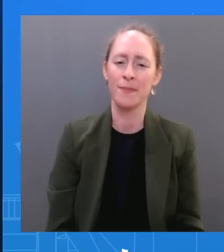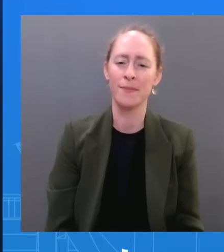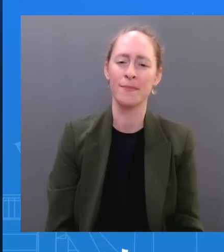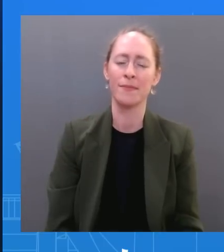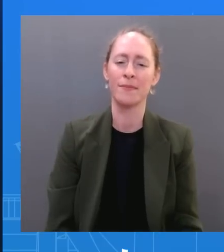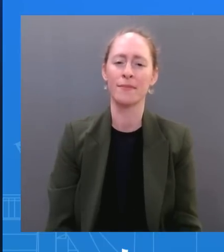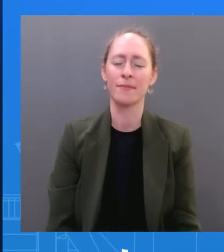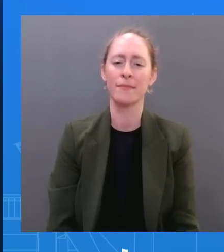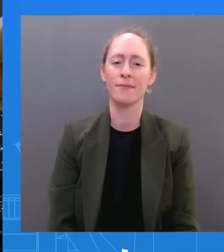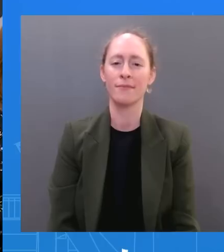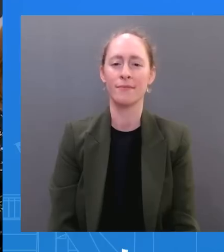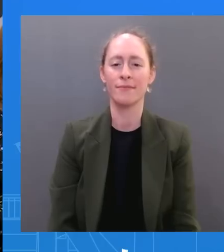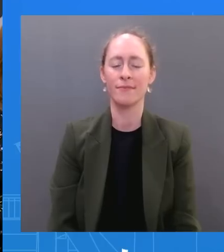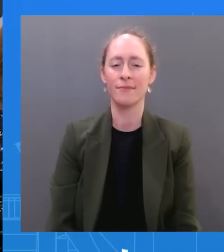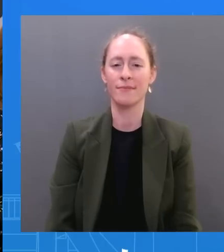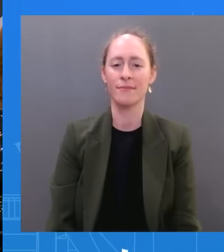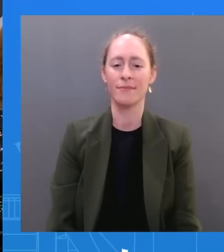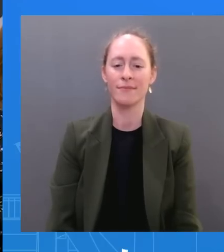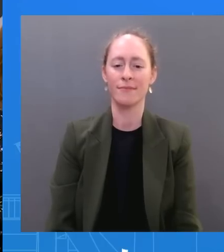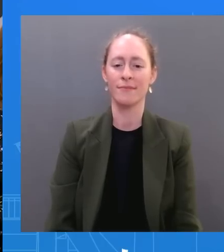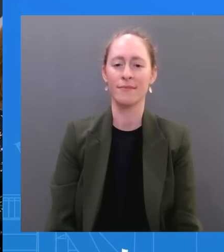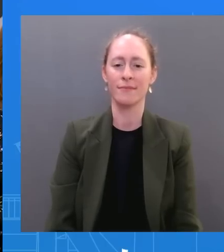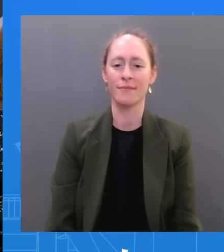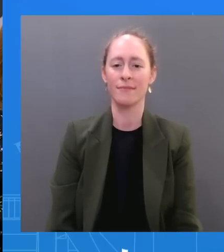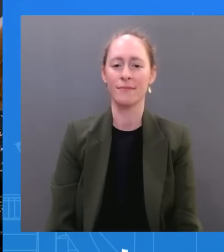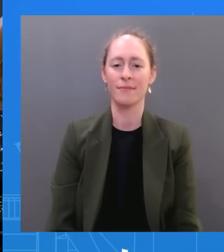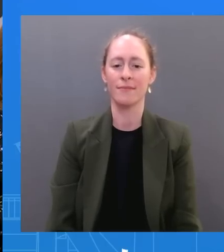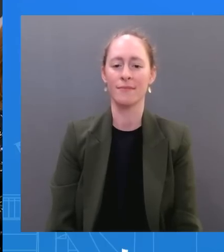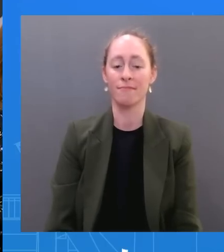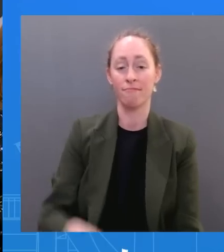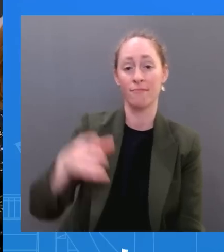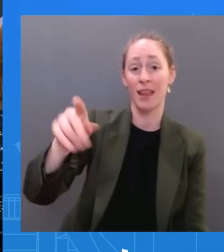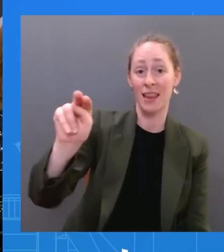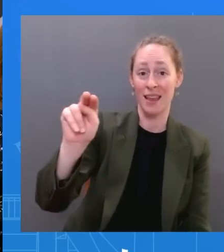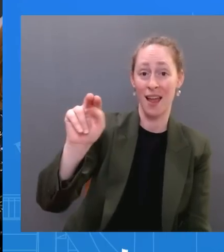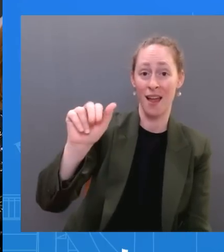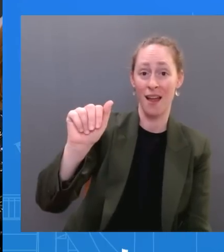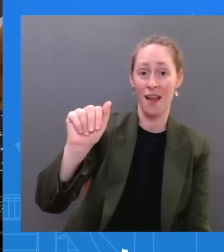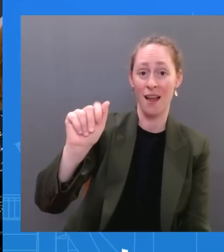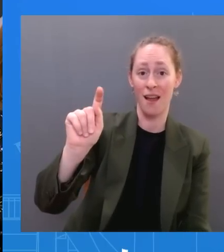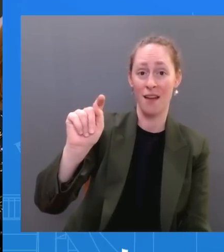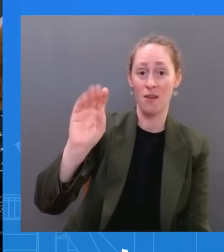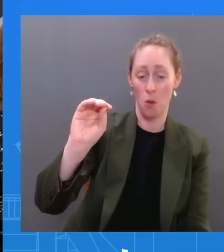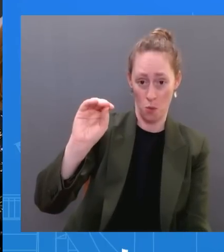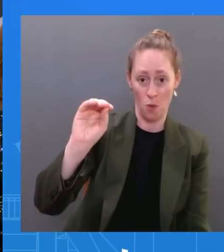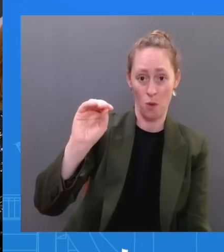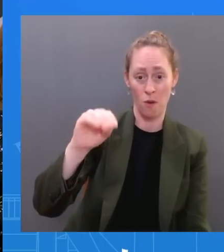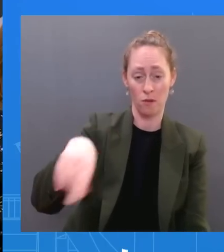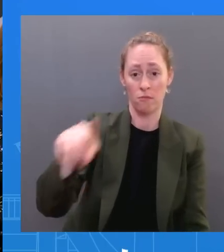about increasing oil production. But the Saudis and UAE have indicated that their capacity to increase production is limited.